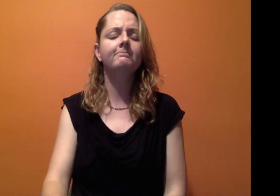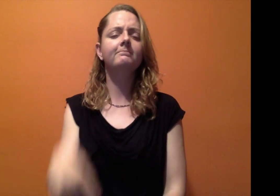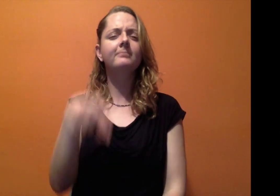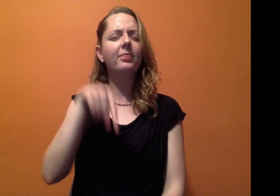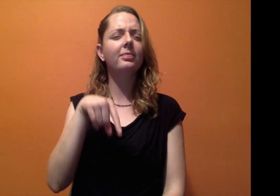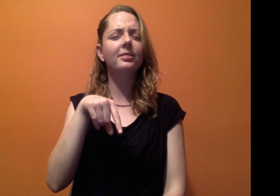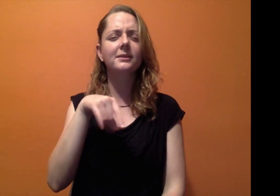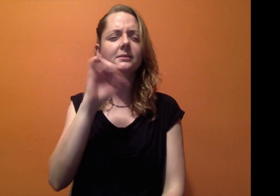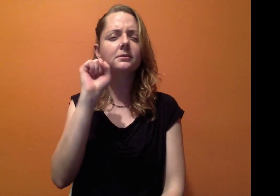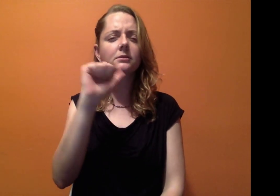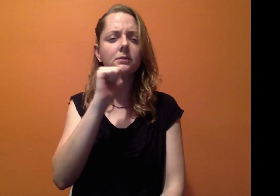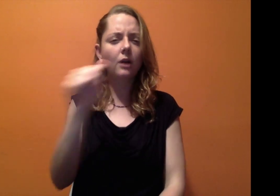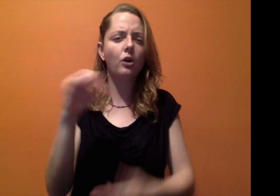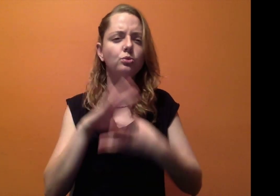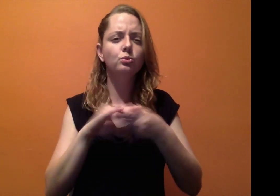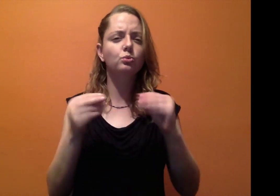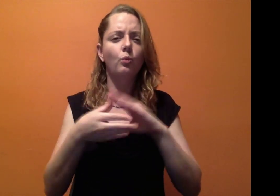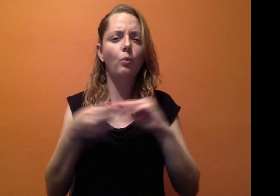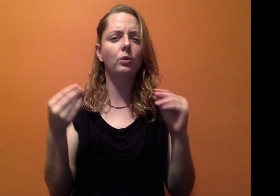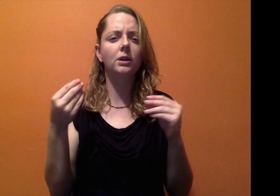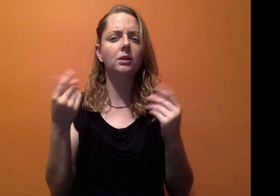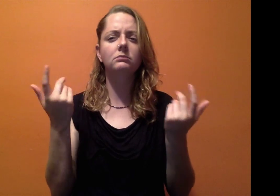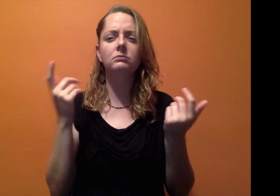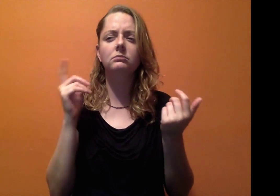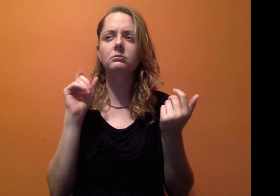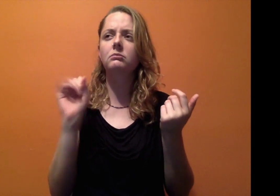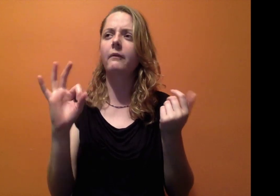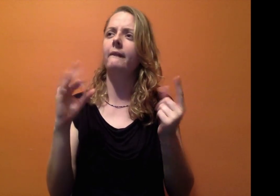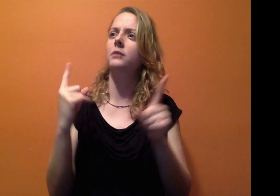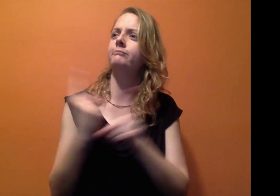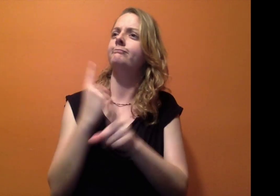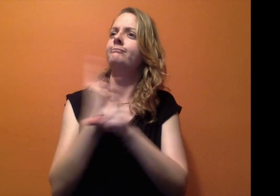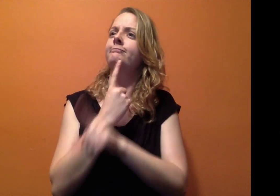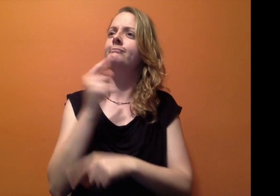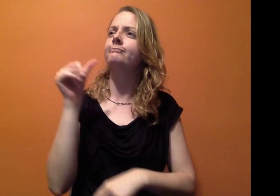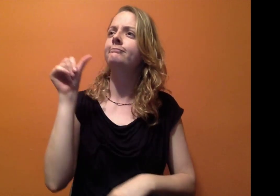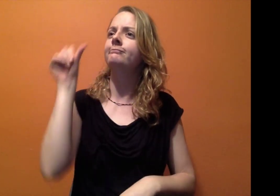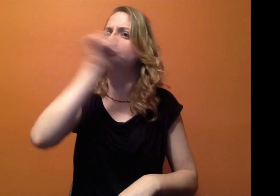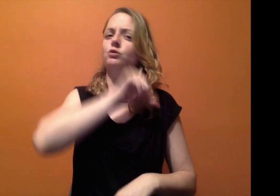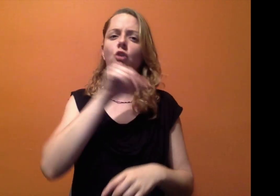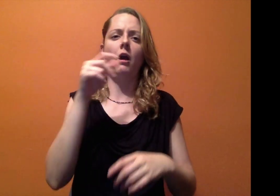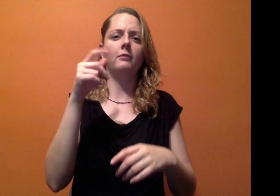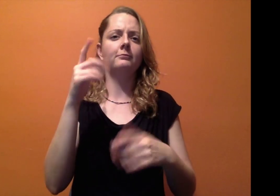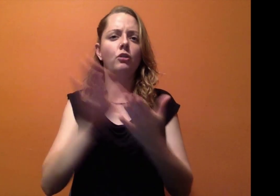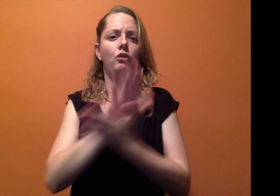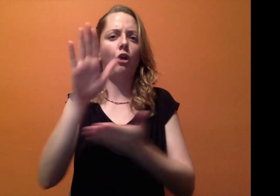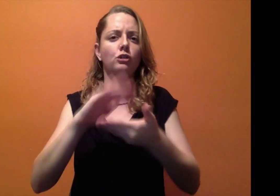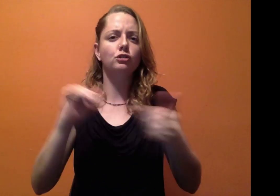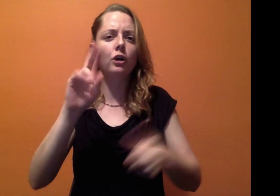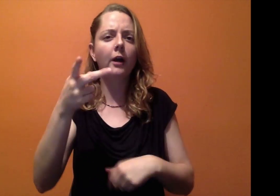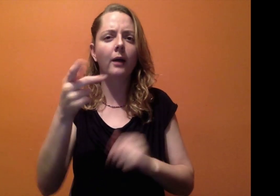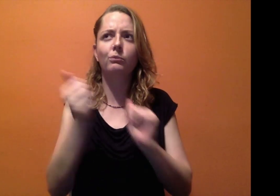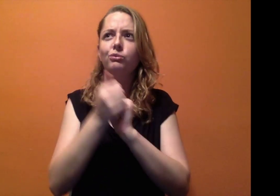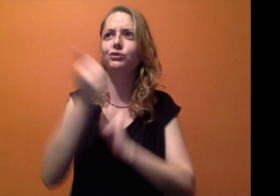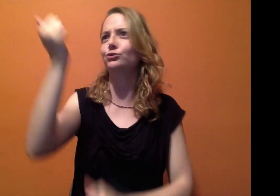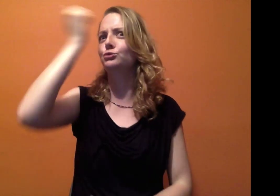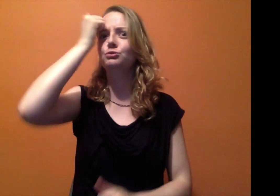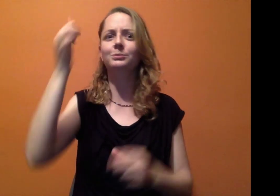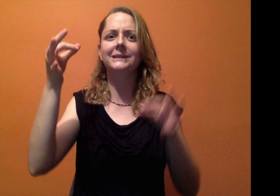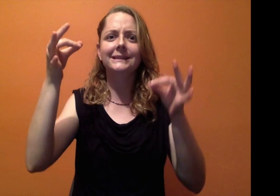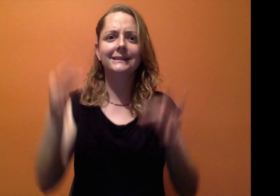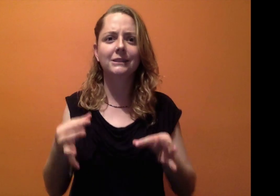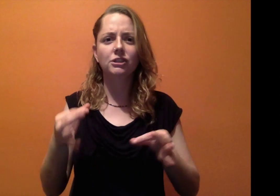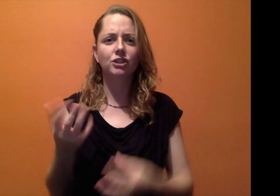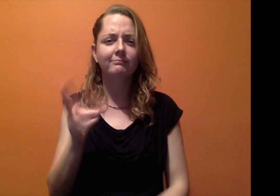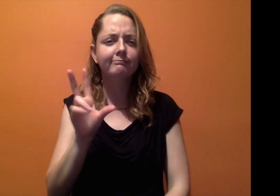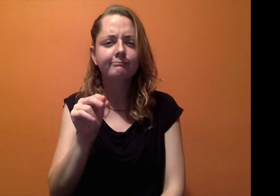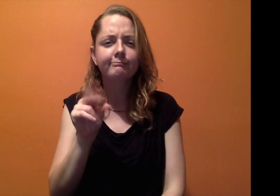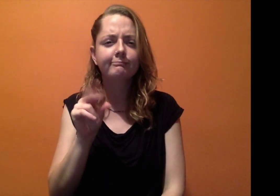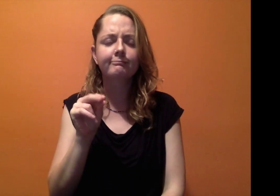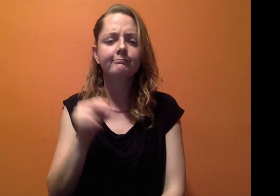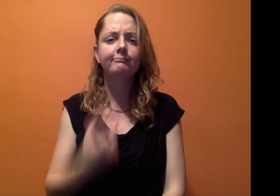This is not a story of another drunk college hookup with poor decision making.